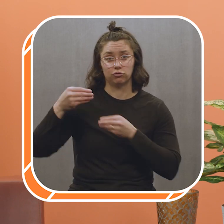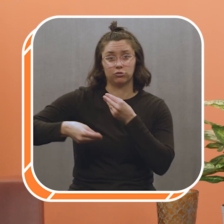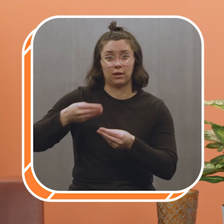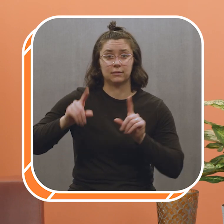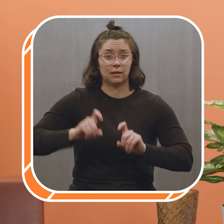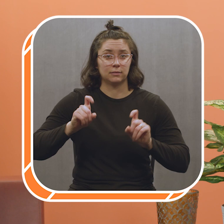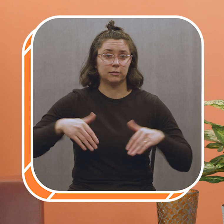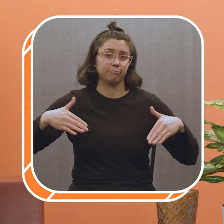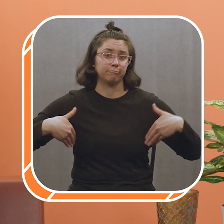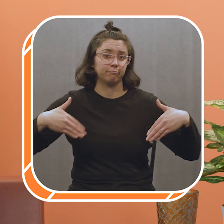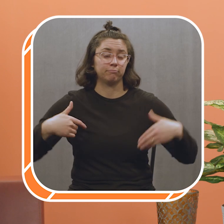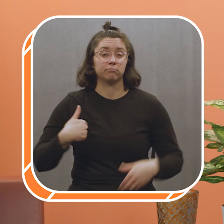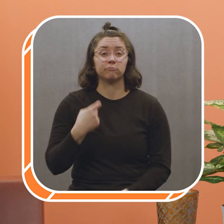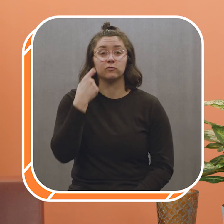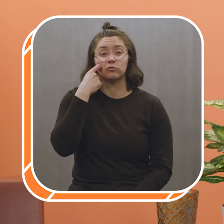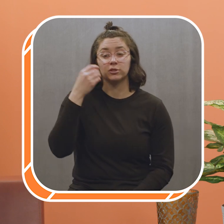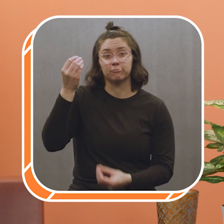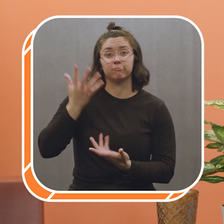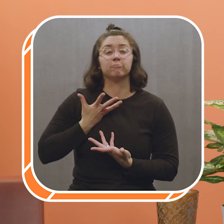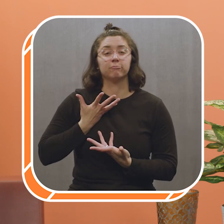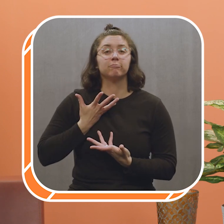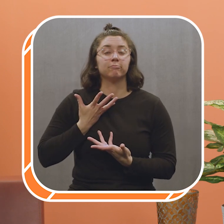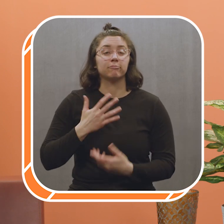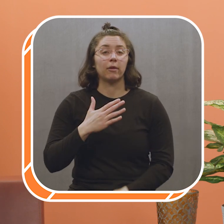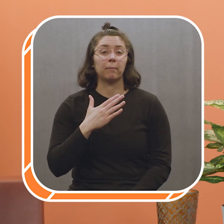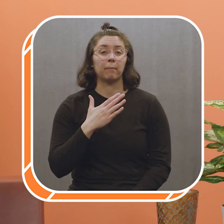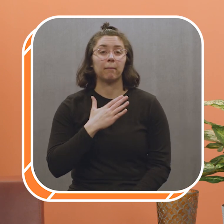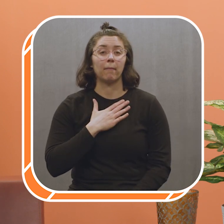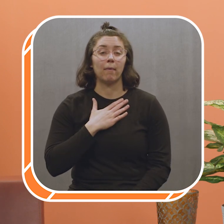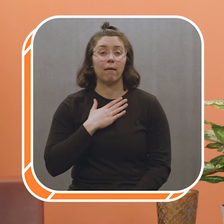but I just found out that my eye provider,